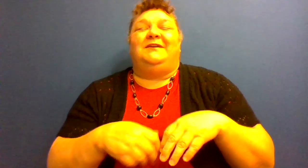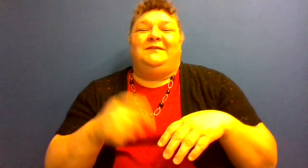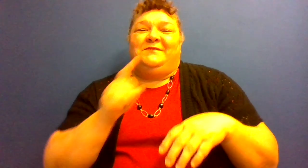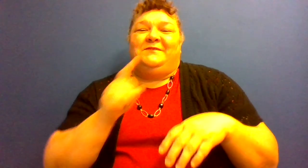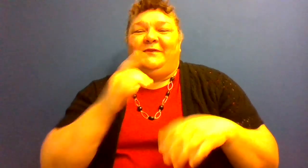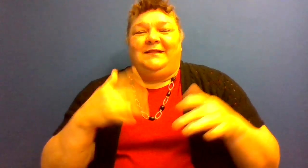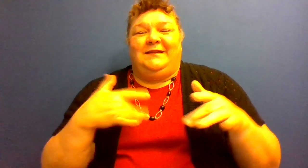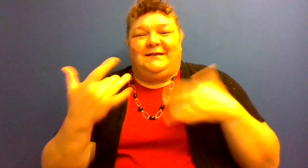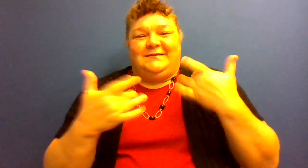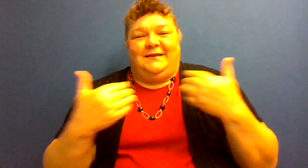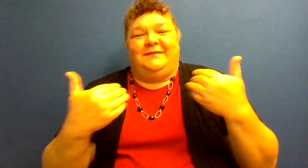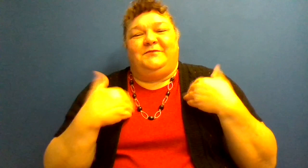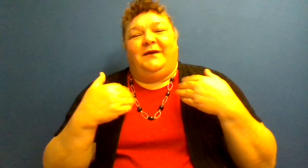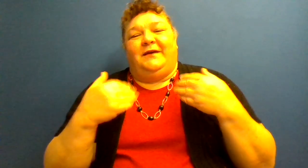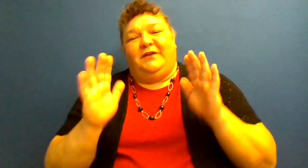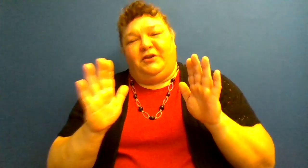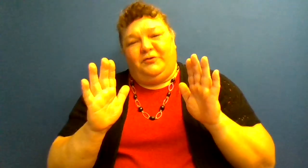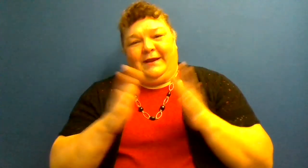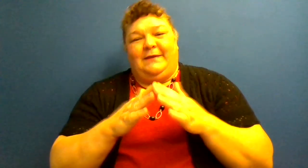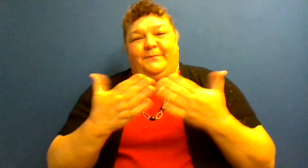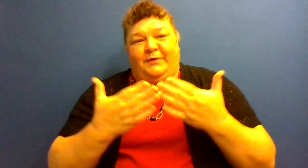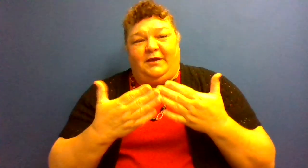I'm excited to have a great book!